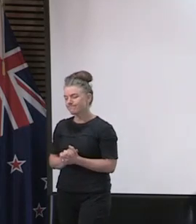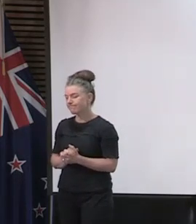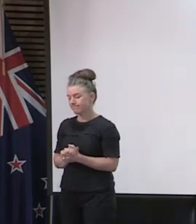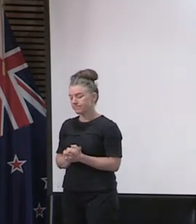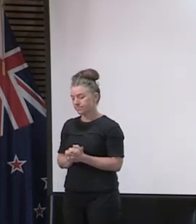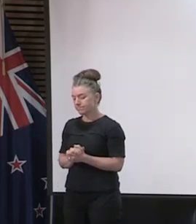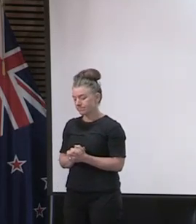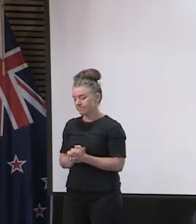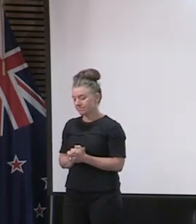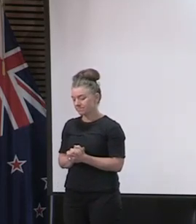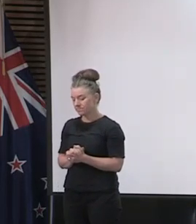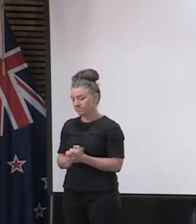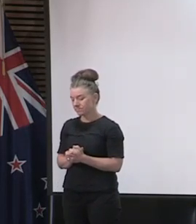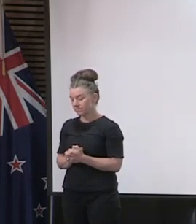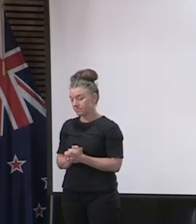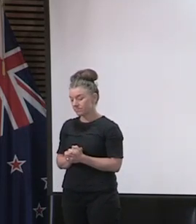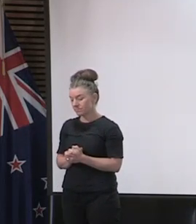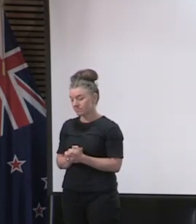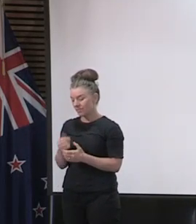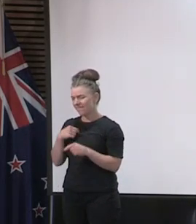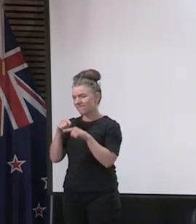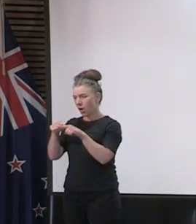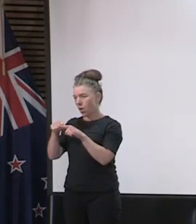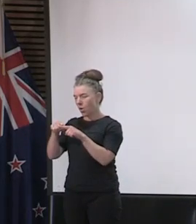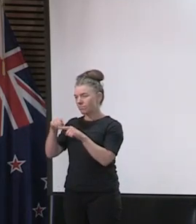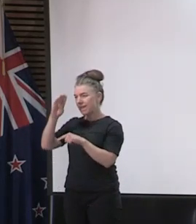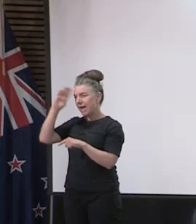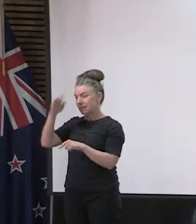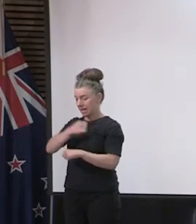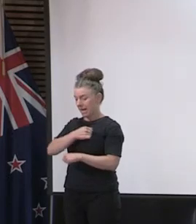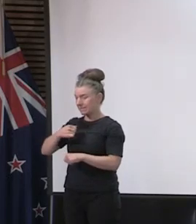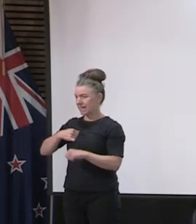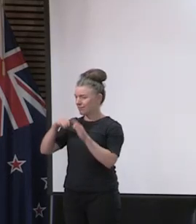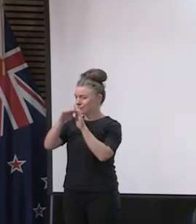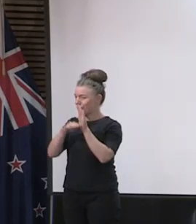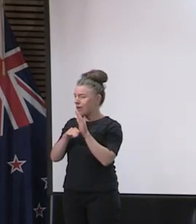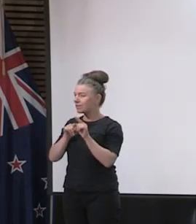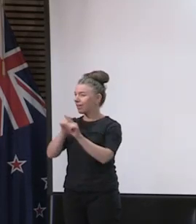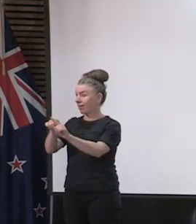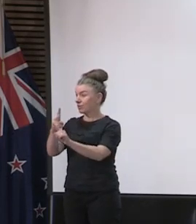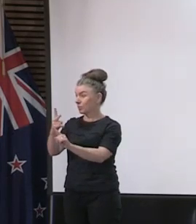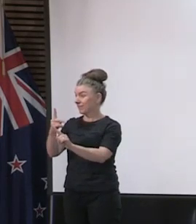your stance? As we have said, of course, we will be